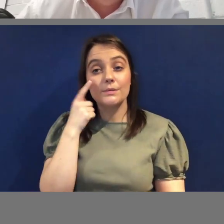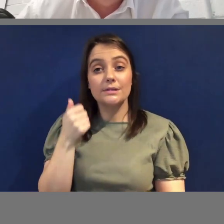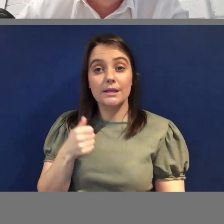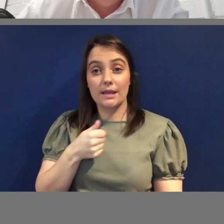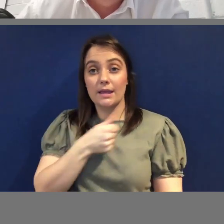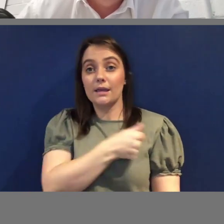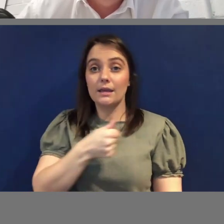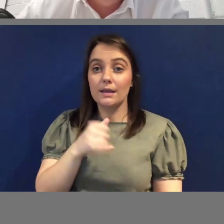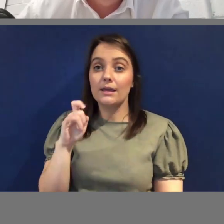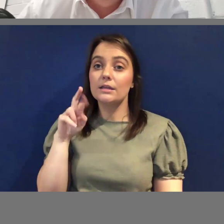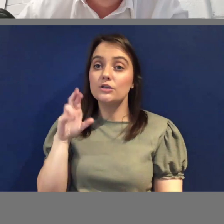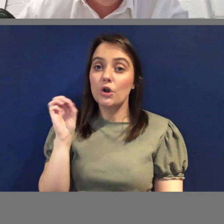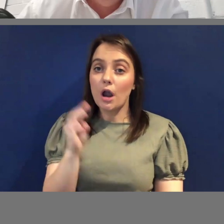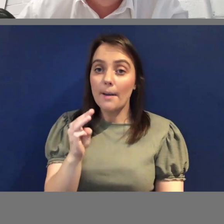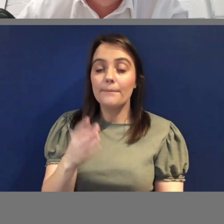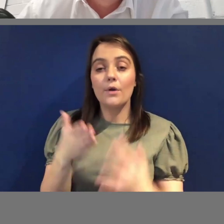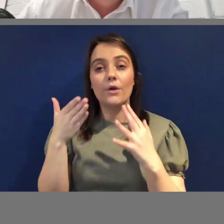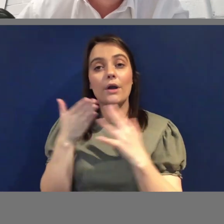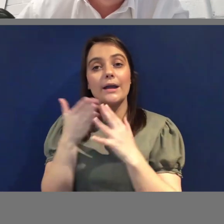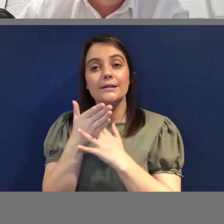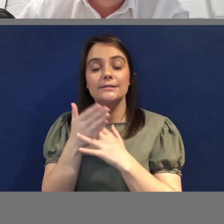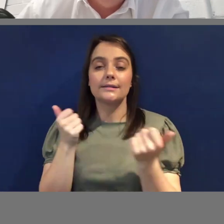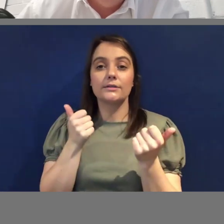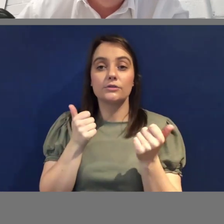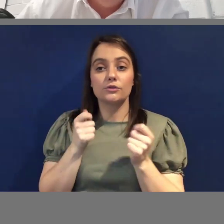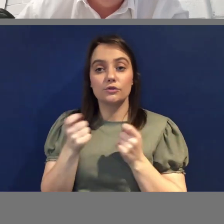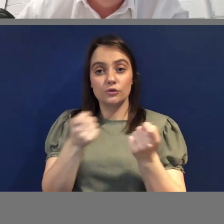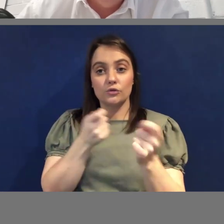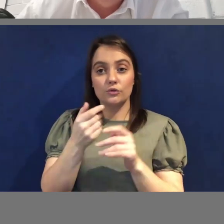access control is positioned slightly back a bit here so that someone again when they when they